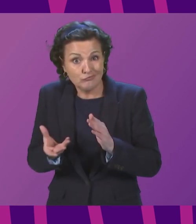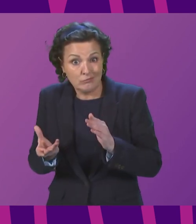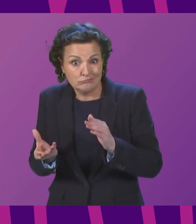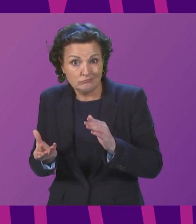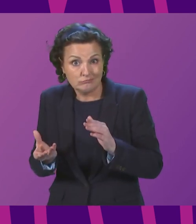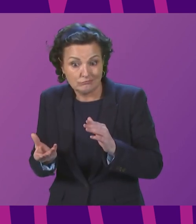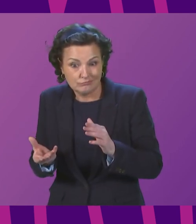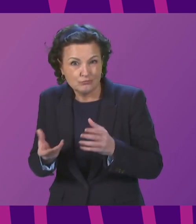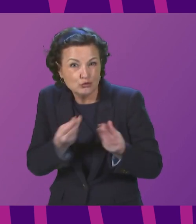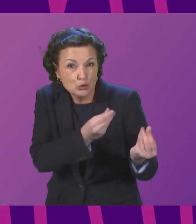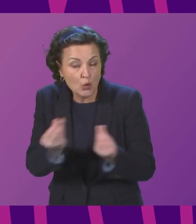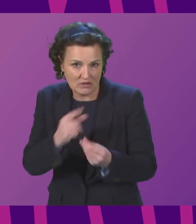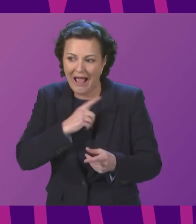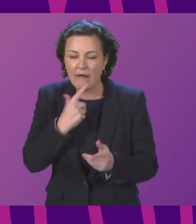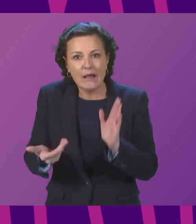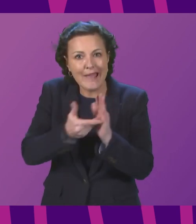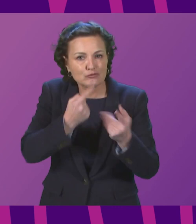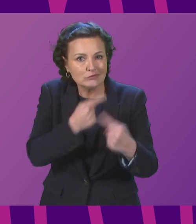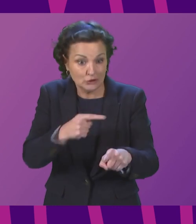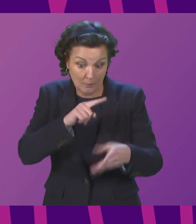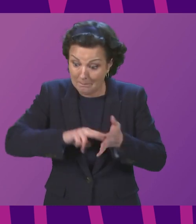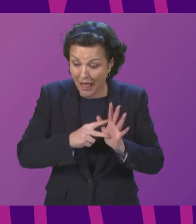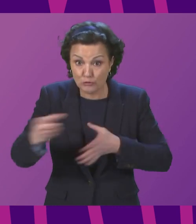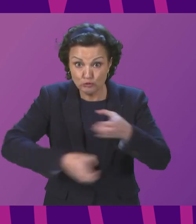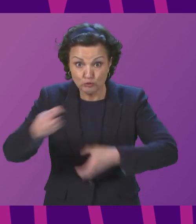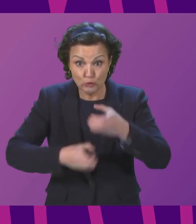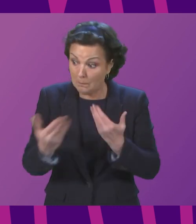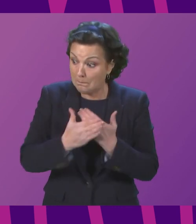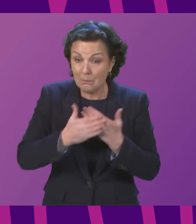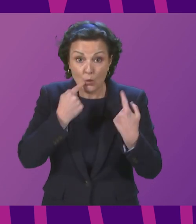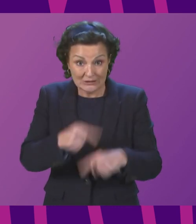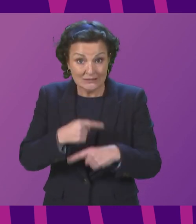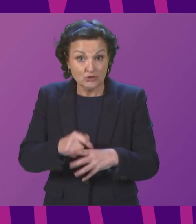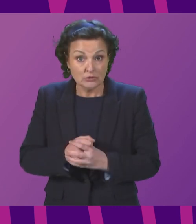our schools, and there are plans to recruit more teachers as a result of those resources.